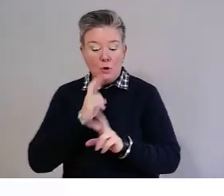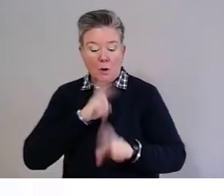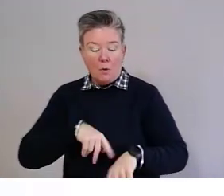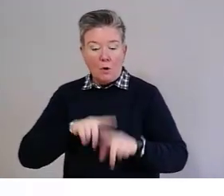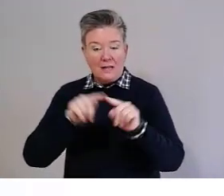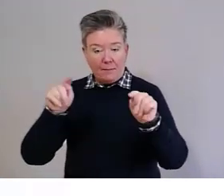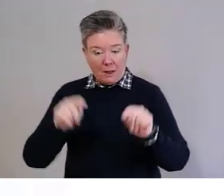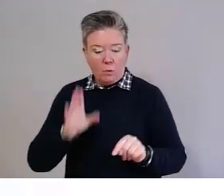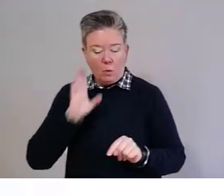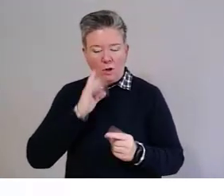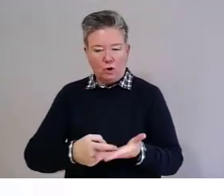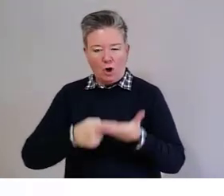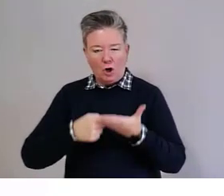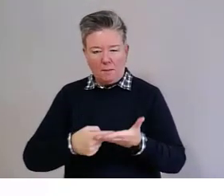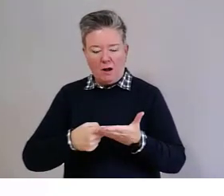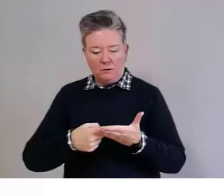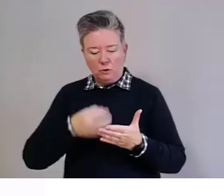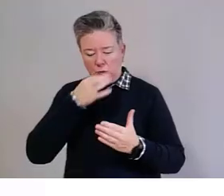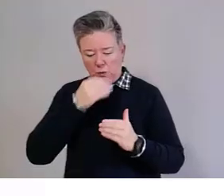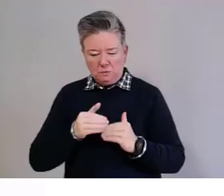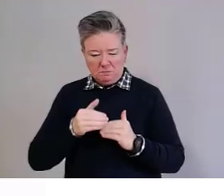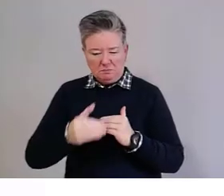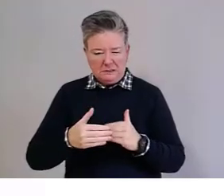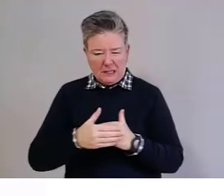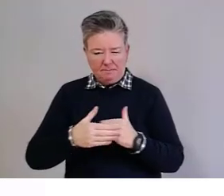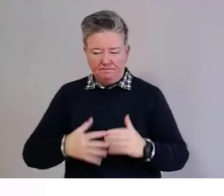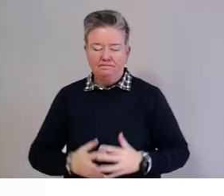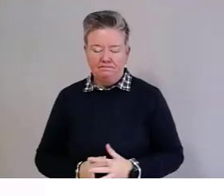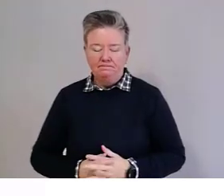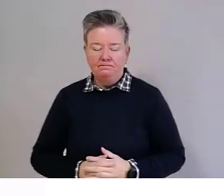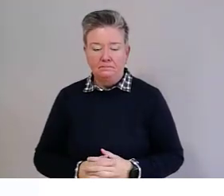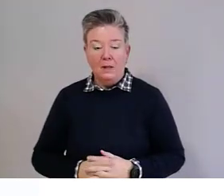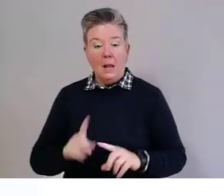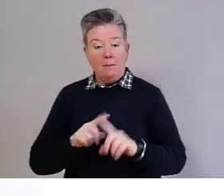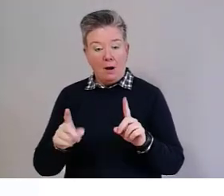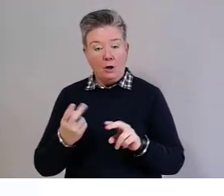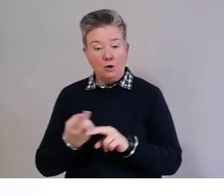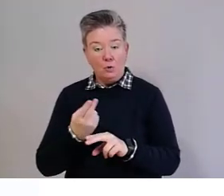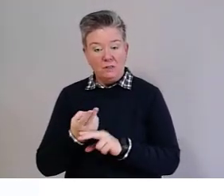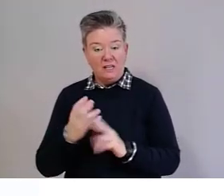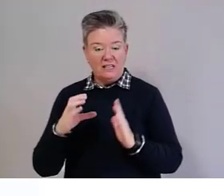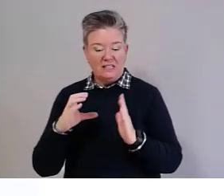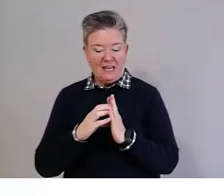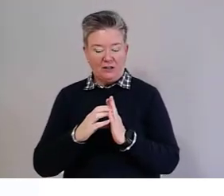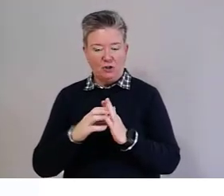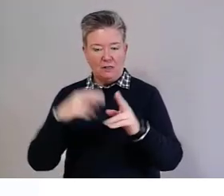which we're going to talk about in some upcoming slides. But using section headings will help